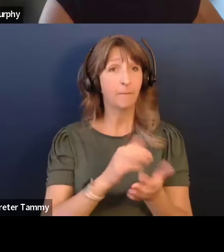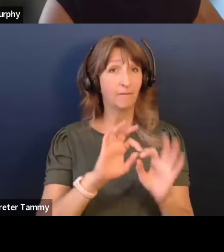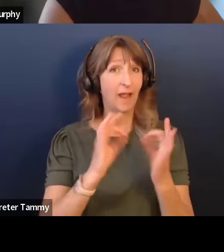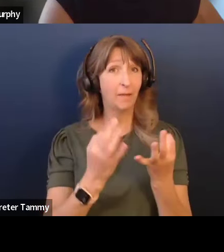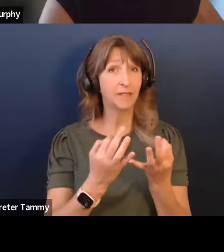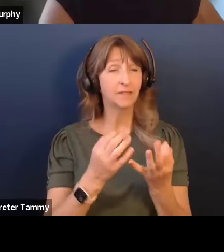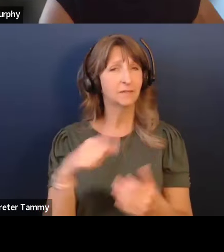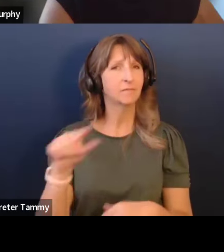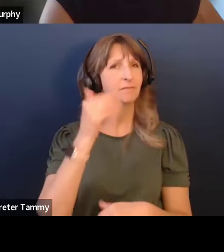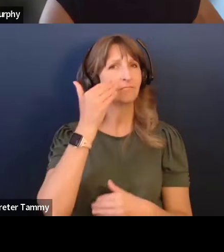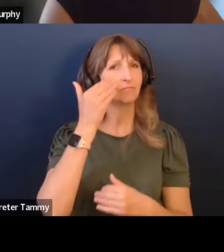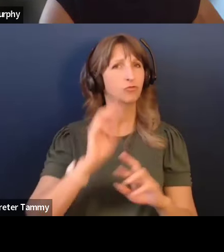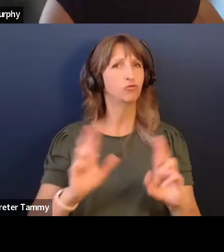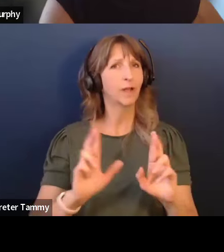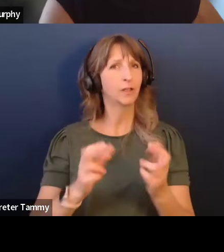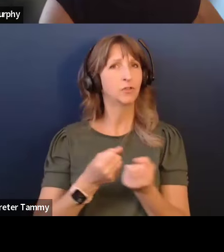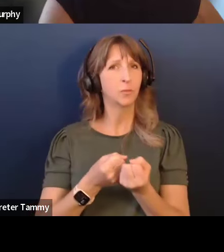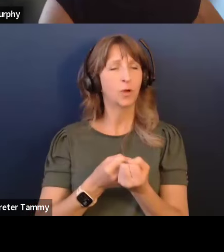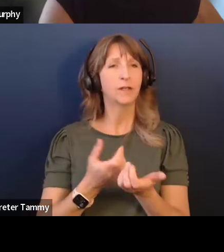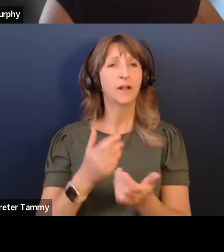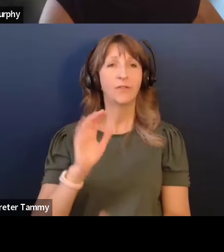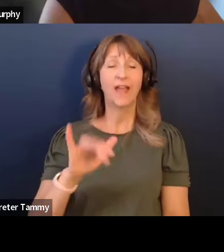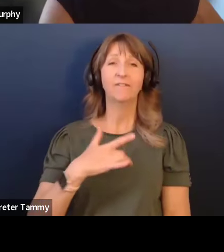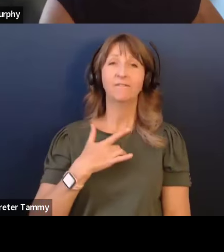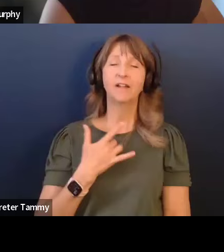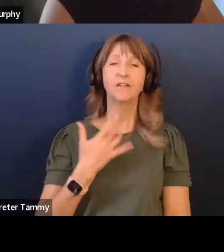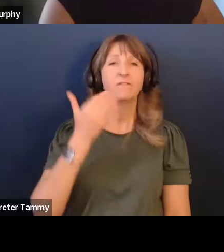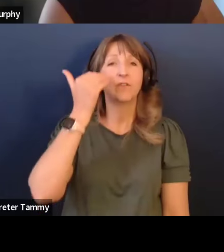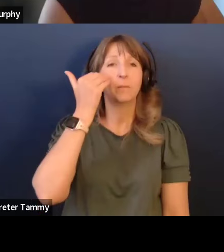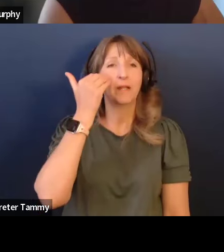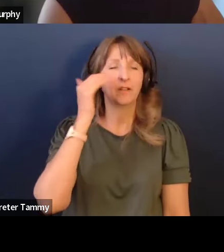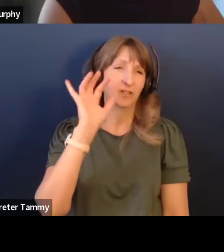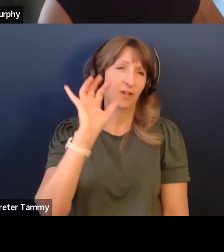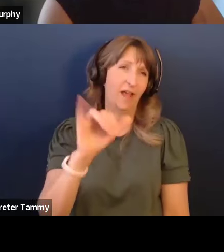and individuals and it felt very familiar. That's was something that is appealing to me.